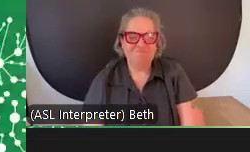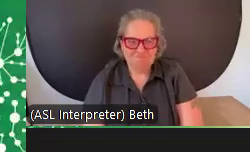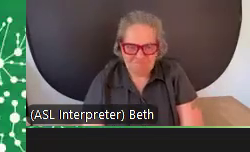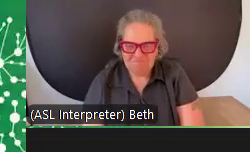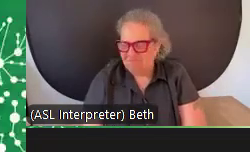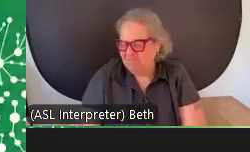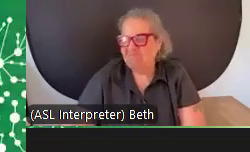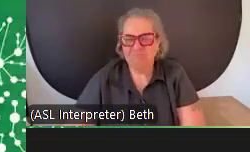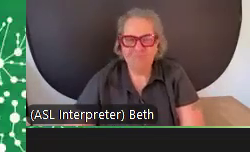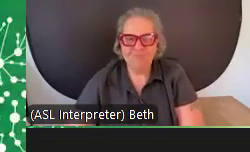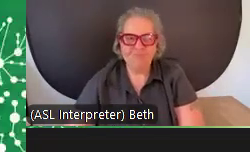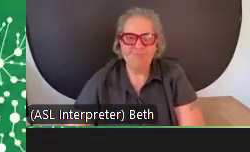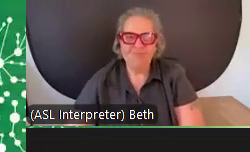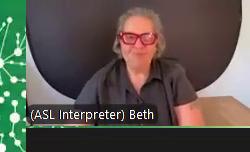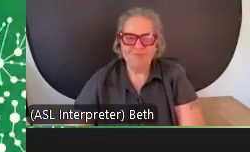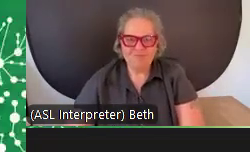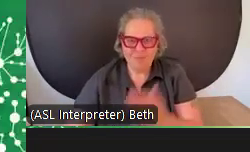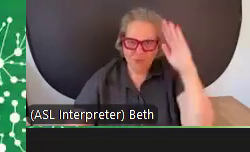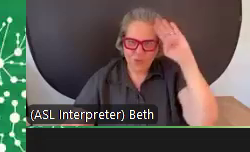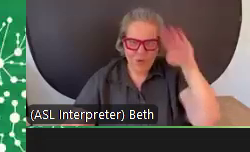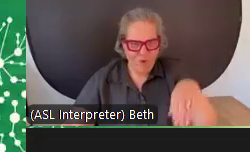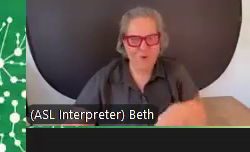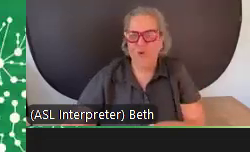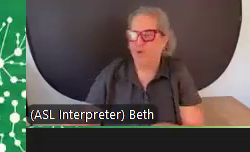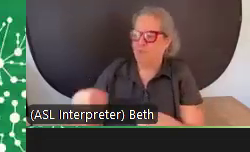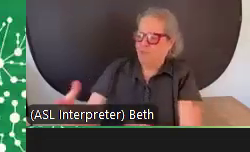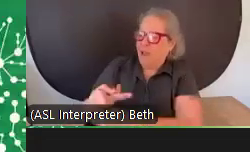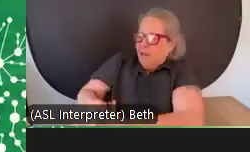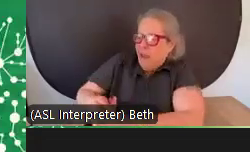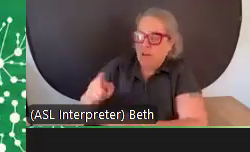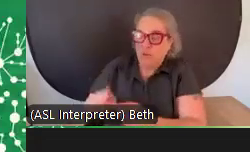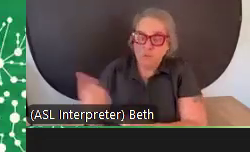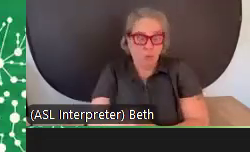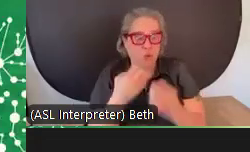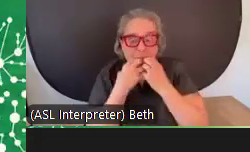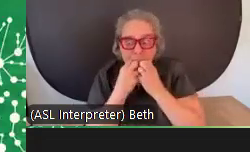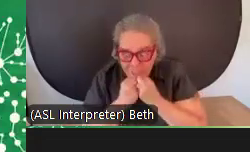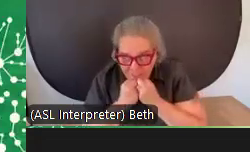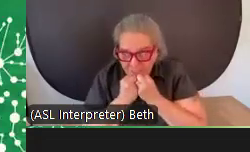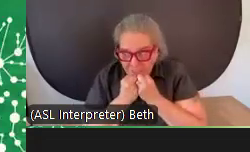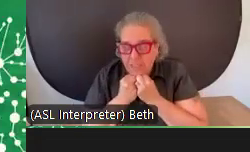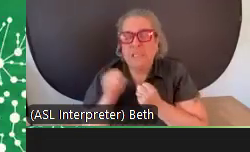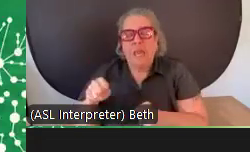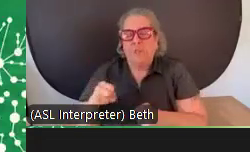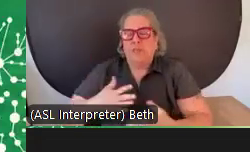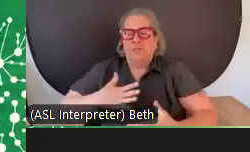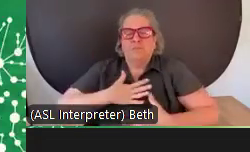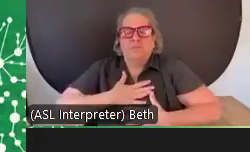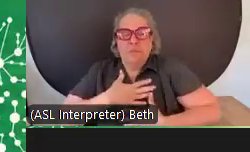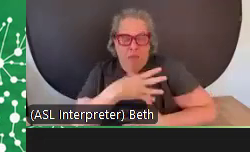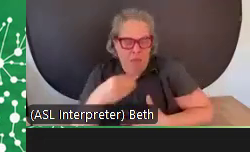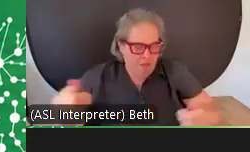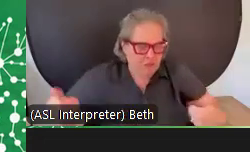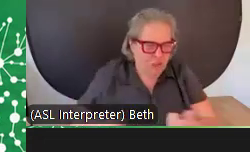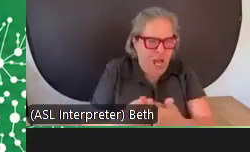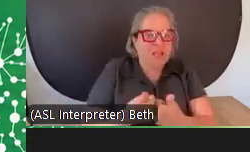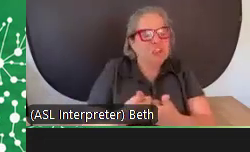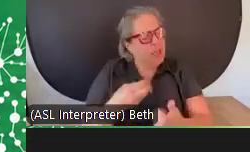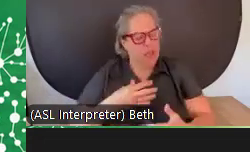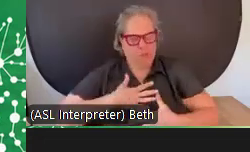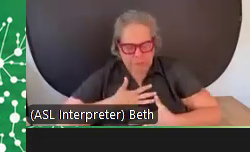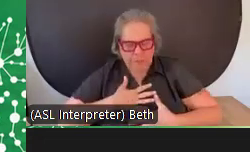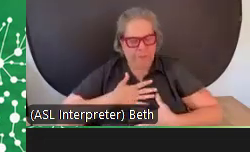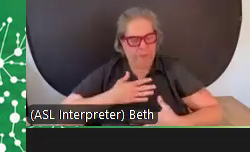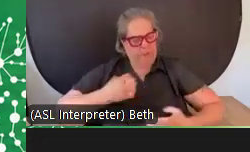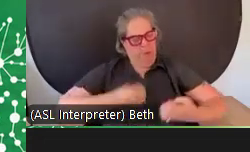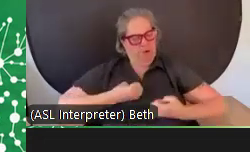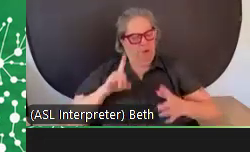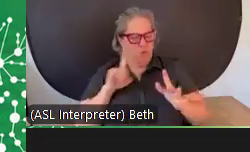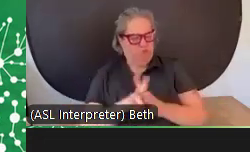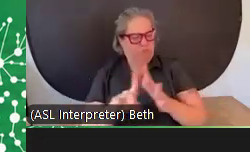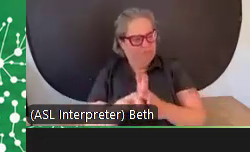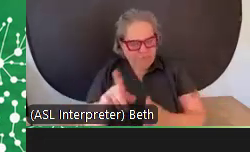So providing care for someone you love can be deeply meaningful and rewarding, but it can also bring emotional challenges that deserve attention and support.